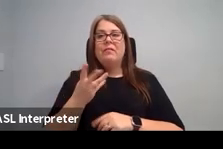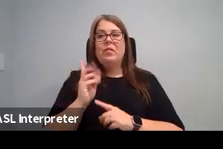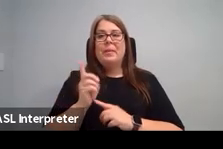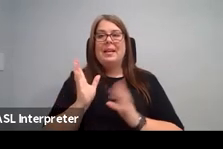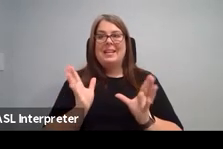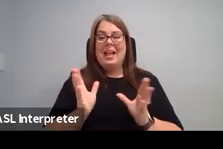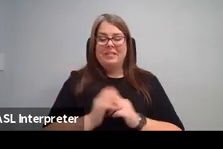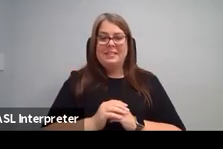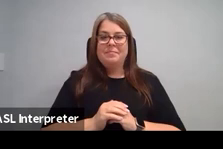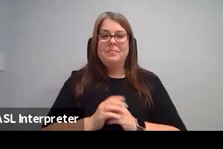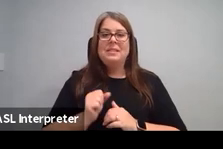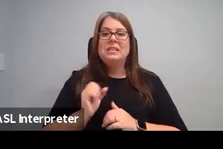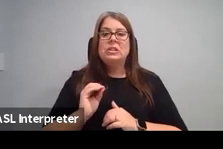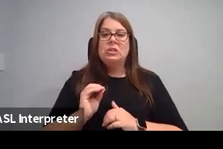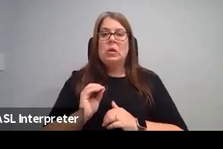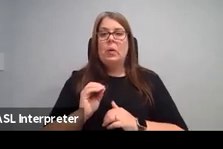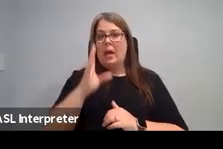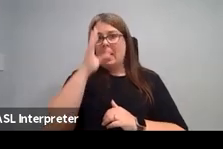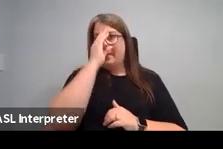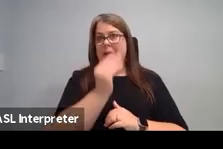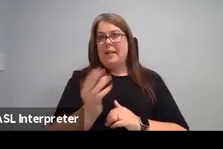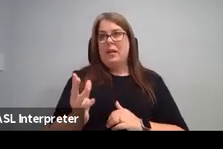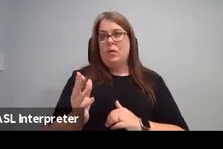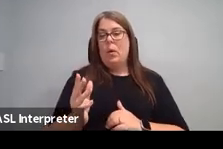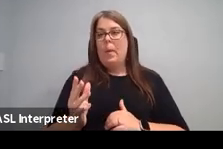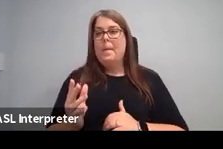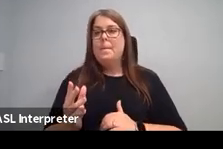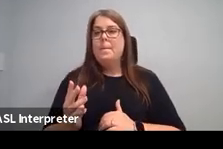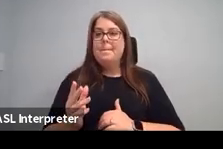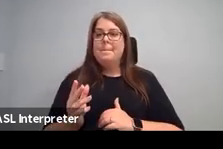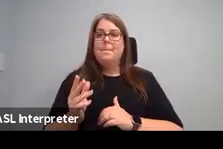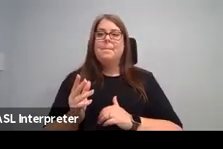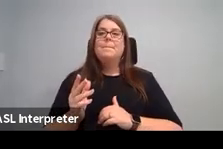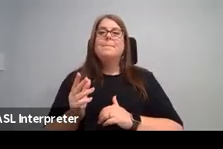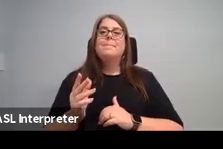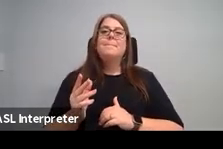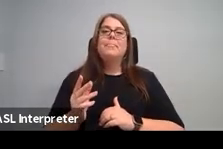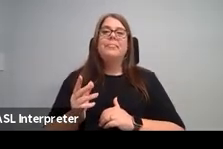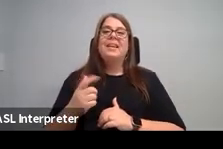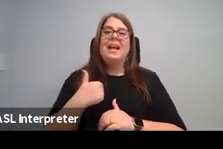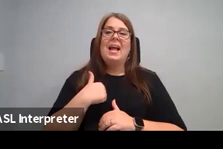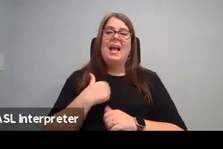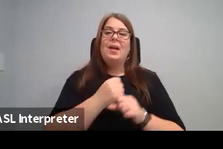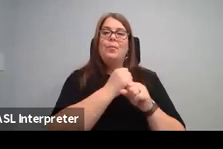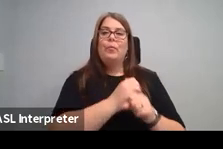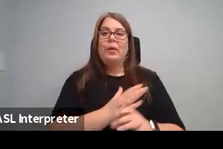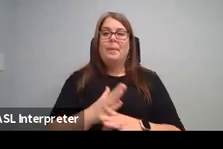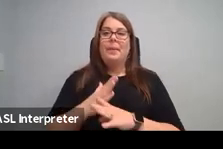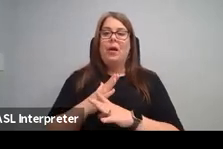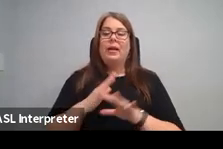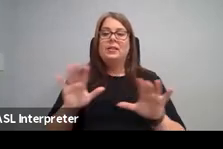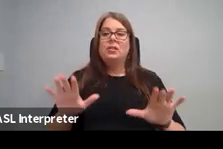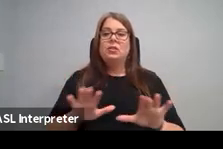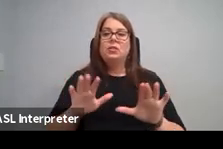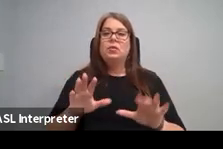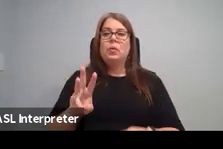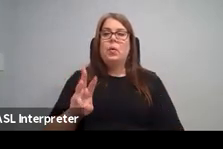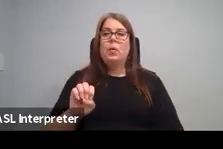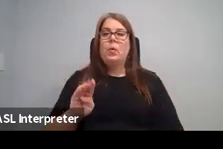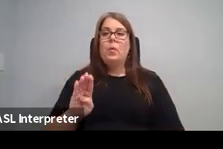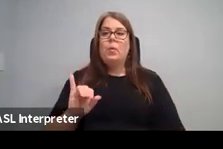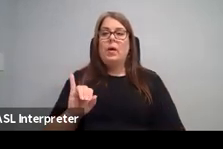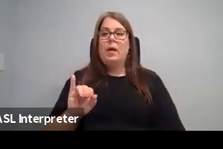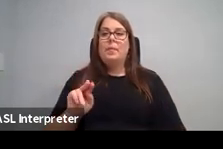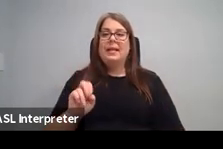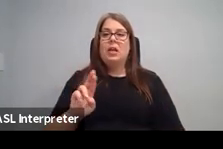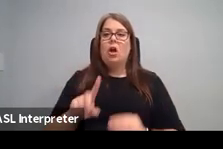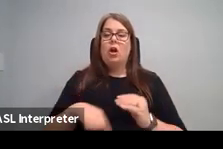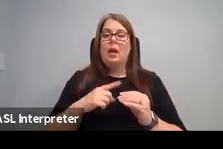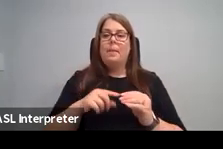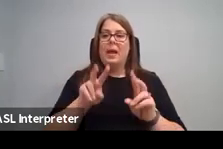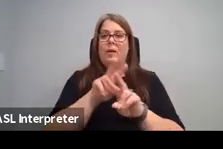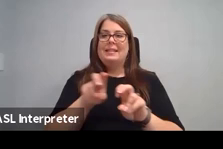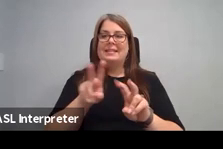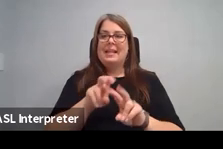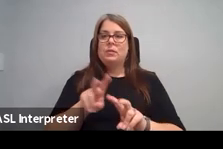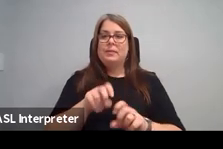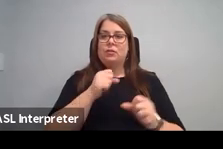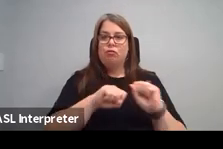Jewyl Alderson Clarke, SDCOE: Um, I will let you know i guess i will tell all of you, which is a lot. I'm actually preparing to do a webinar on assessment strategies for distance learning on see to me next Thursday.